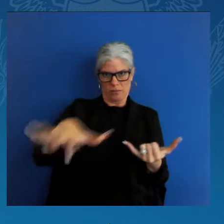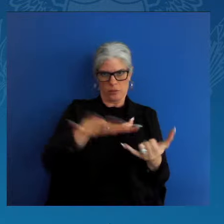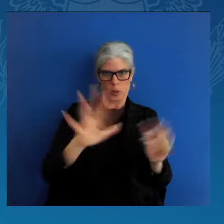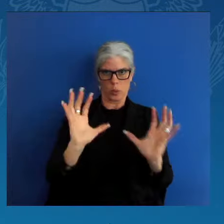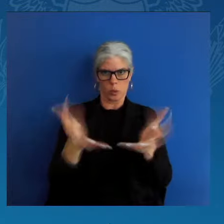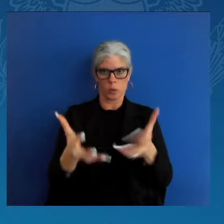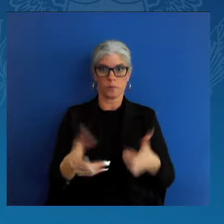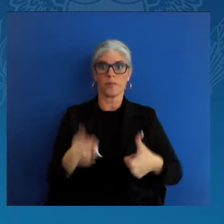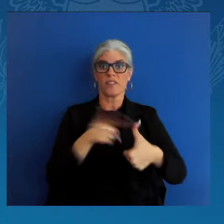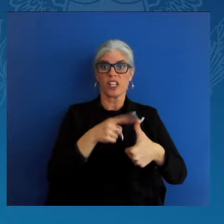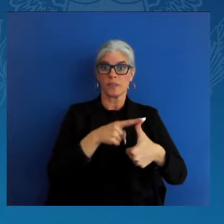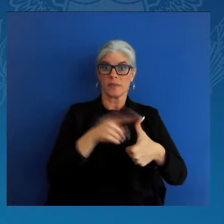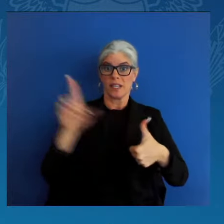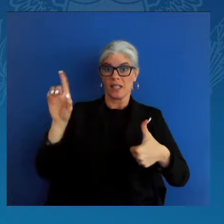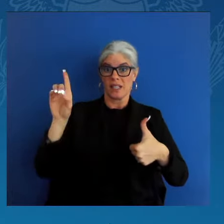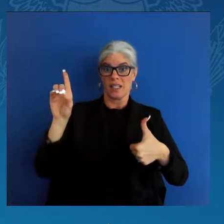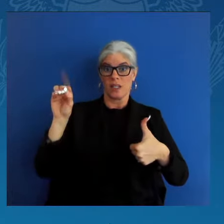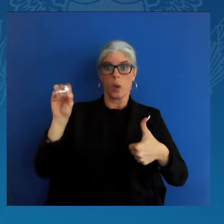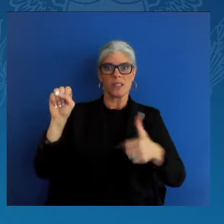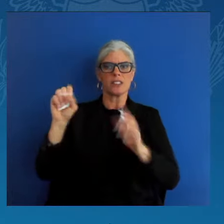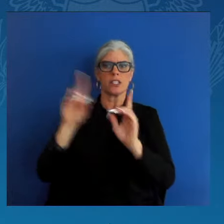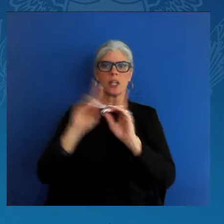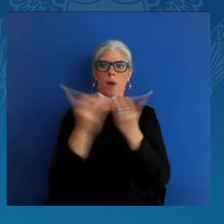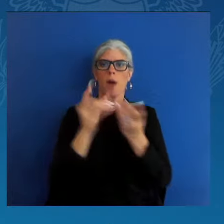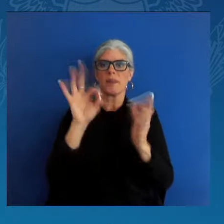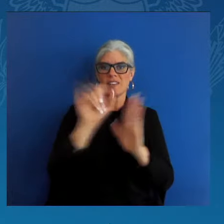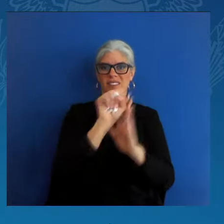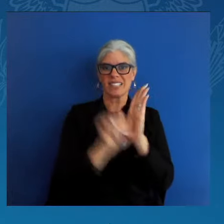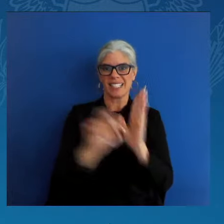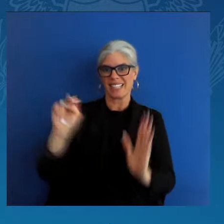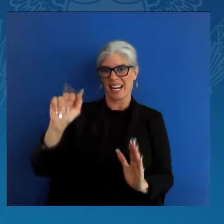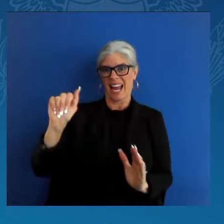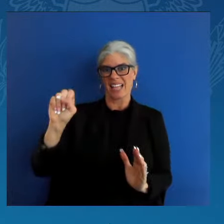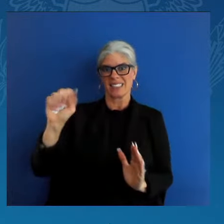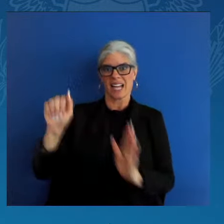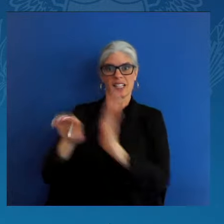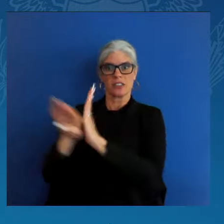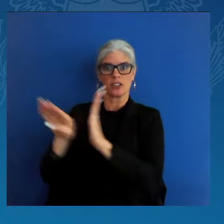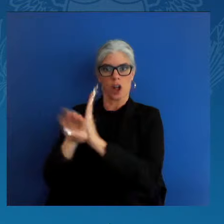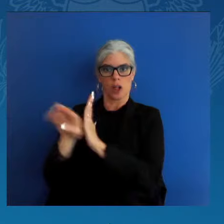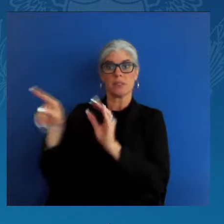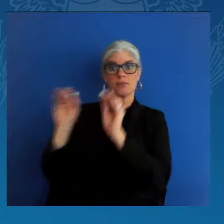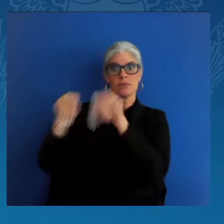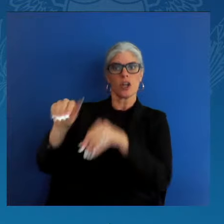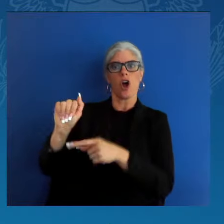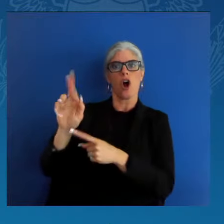Second, that the Department of State and Defense continue to strengthen outreach to nations to encourage further commitments,